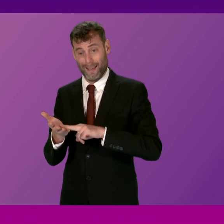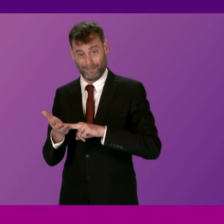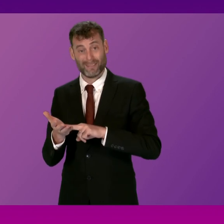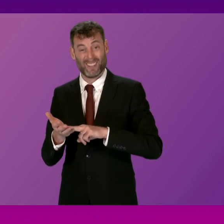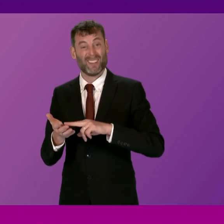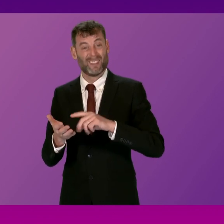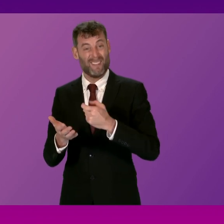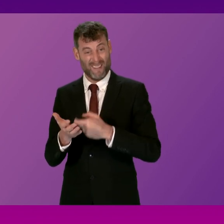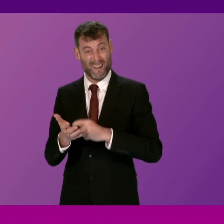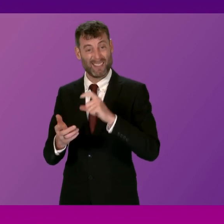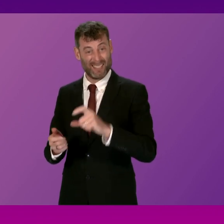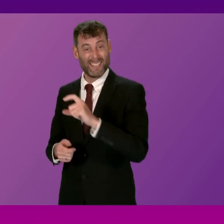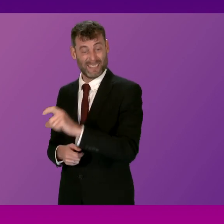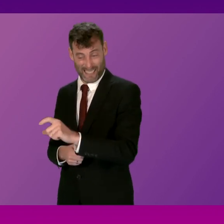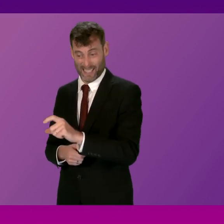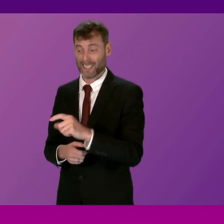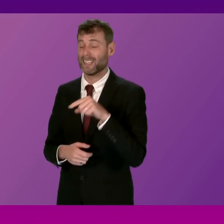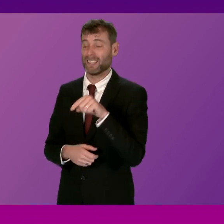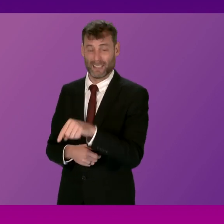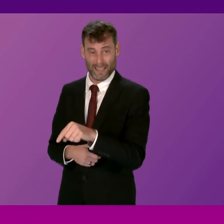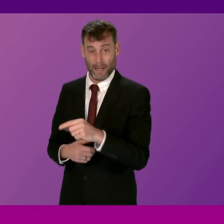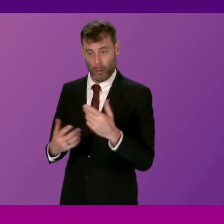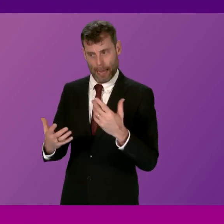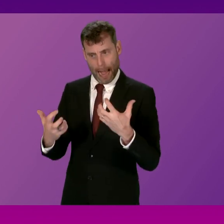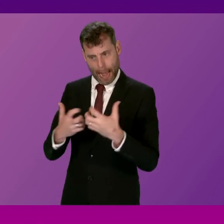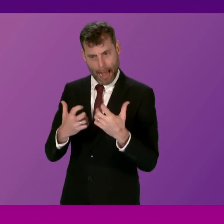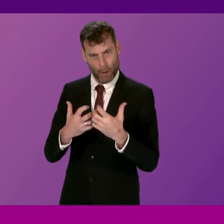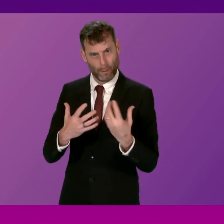incorporation of the UN Convention on the Rights of Persons with Disabilities.